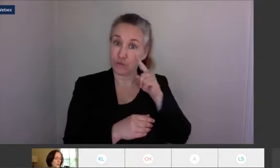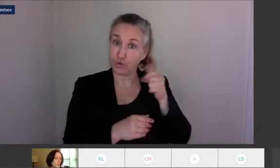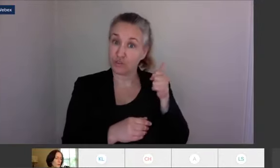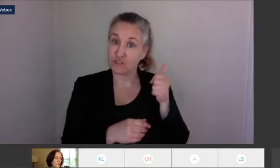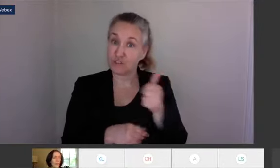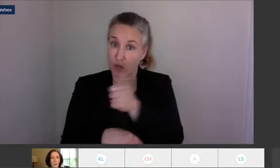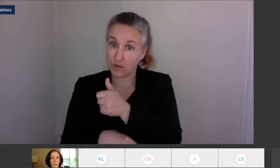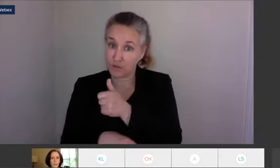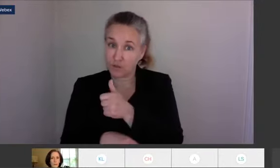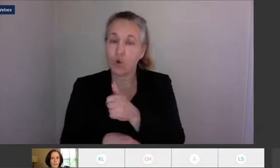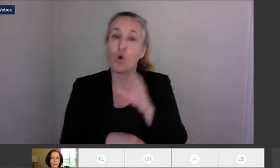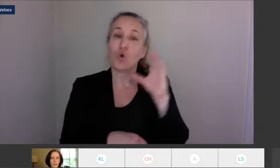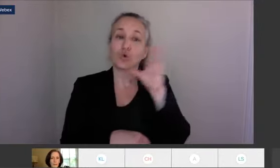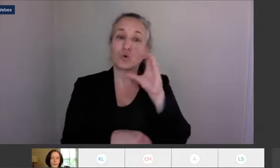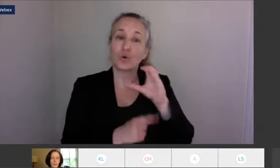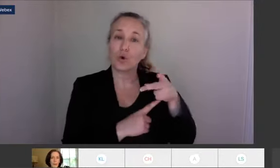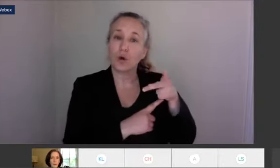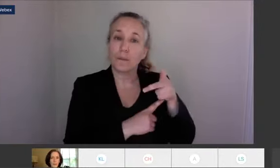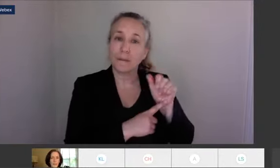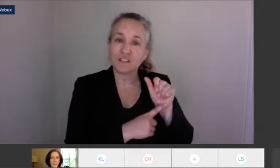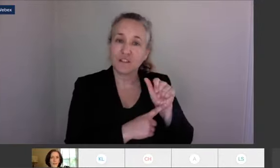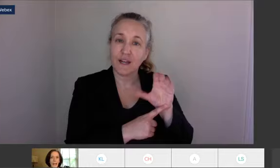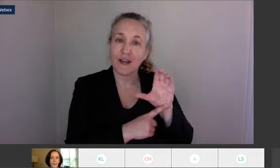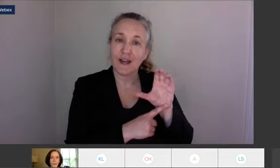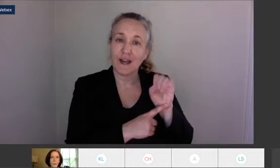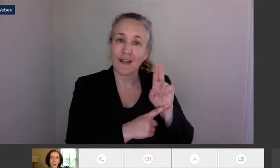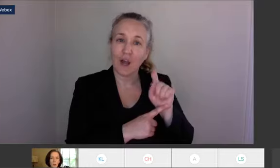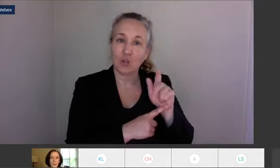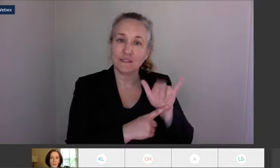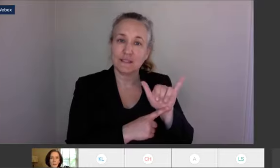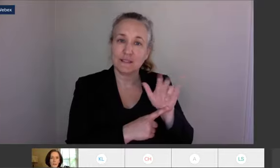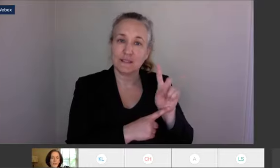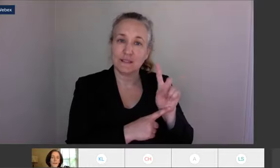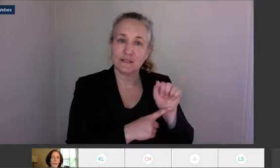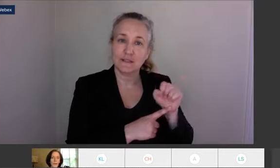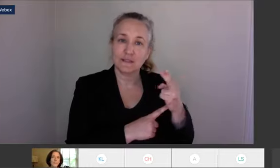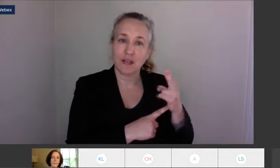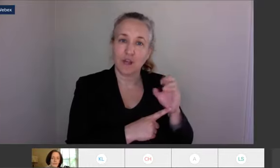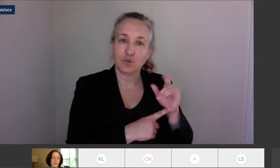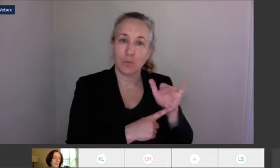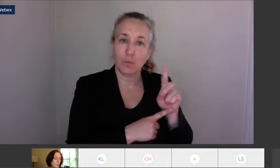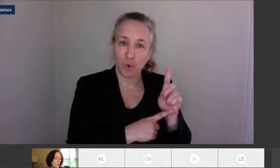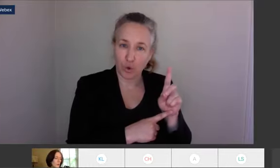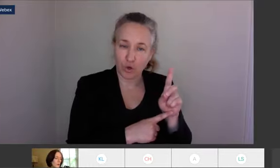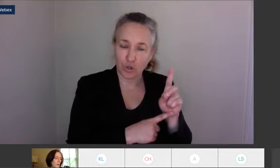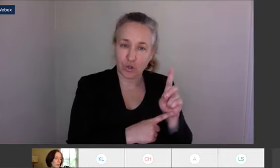you can Google Pennsylvania County dashboard and then the link will come up